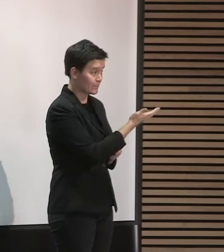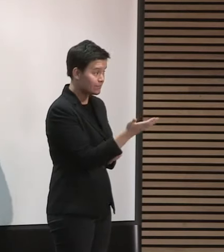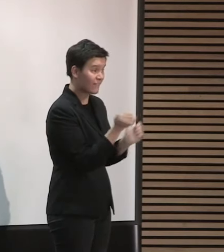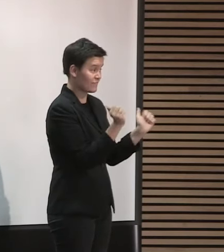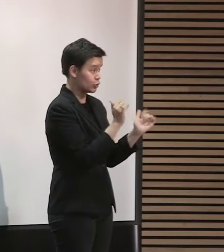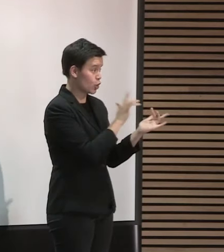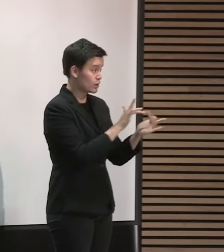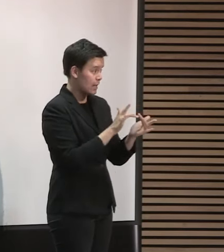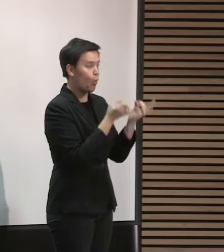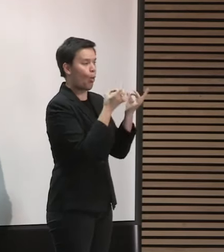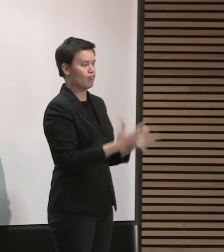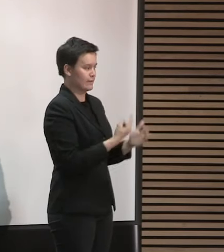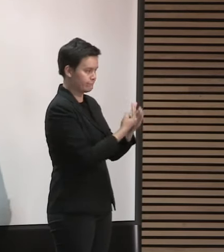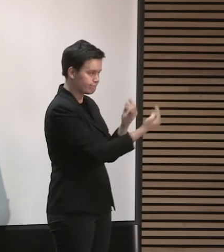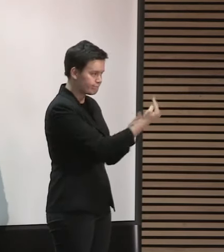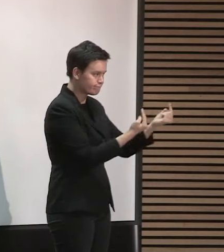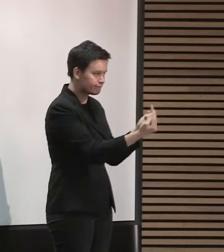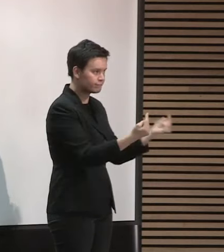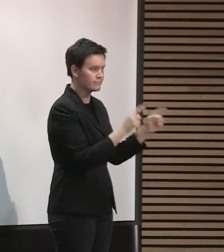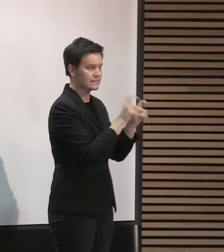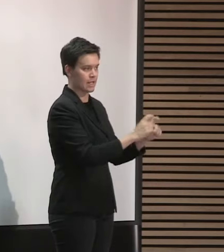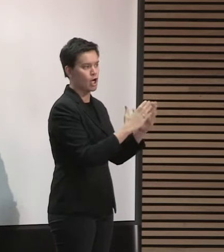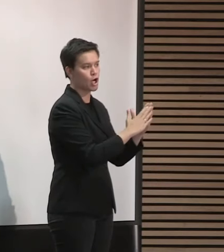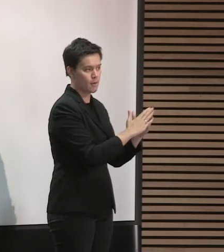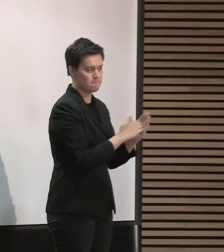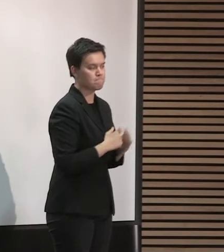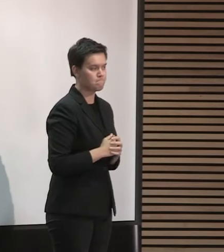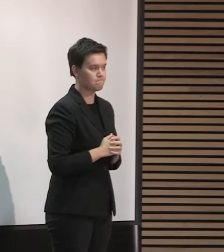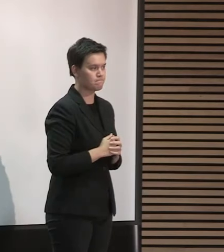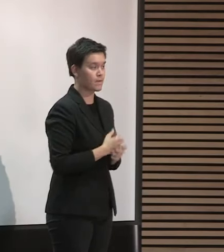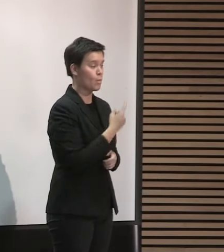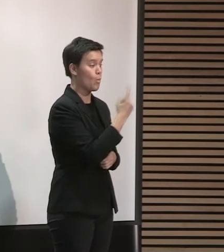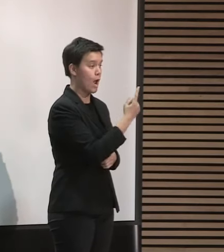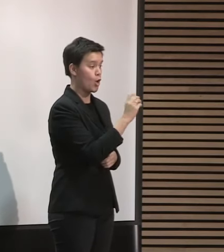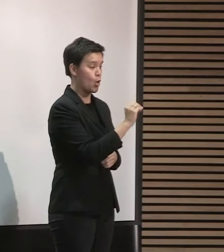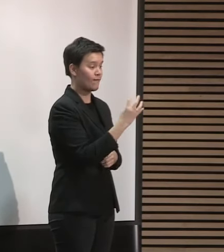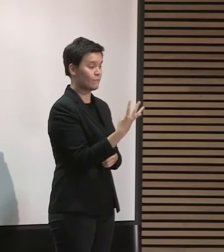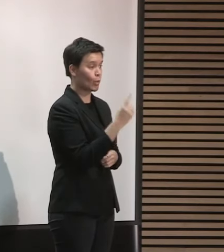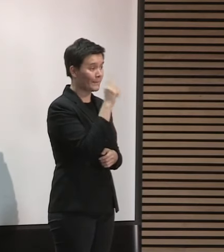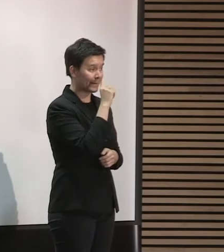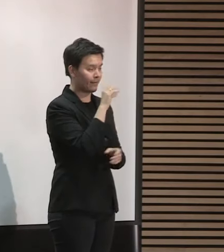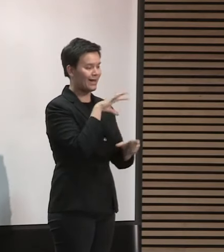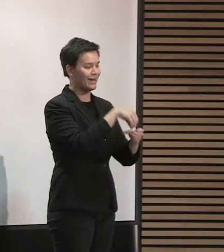need to look at how we can do better. I'm very pleased to report that more than 2 million New Zealanders have